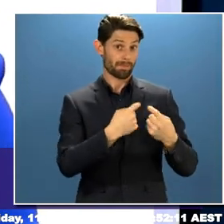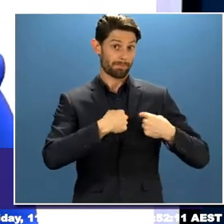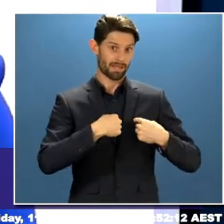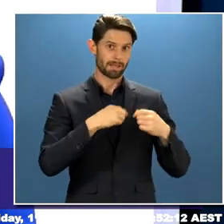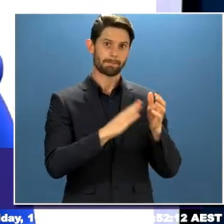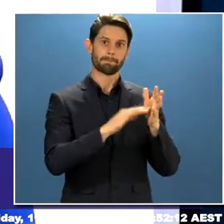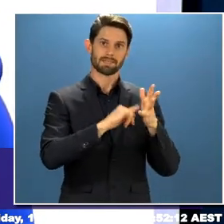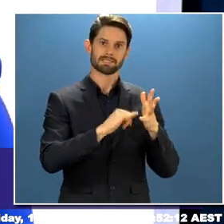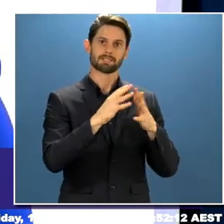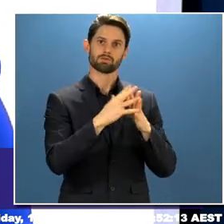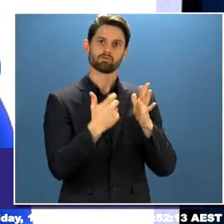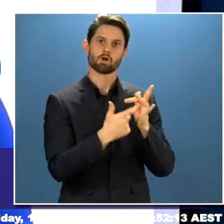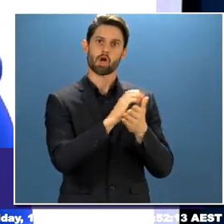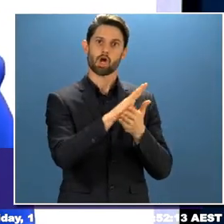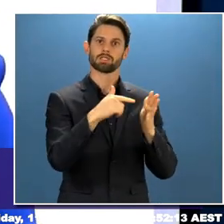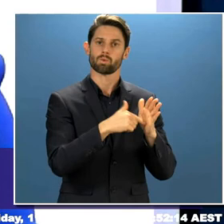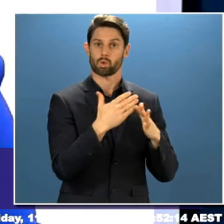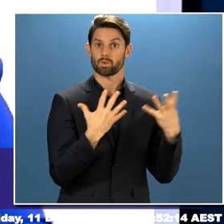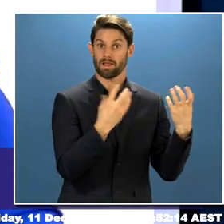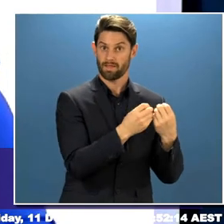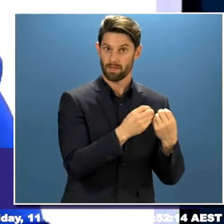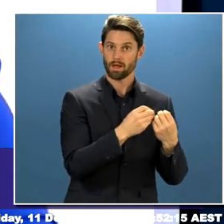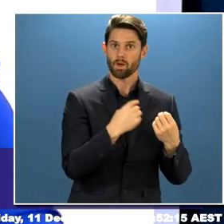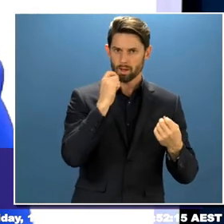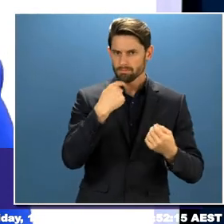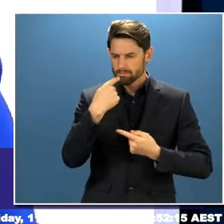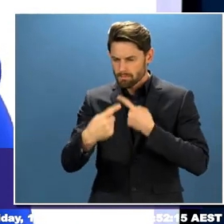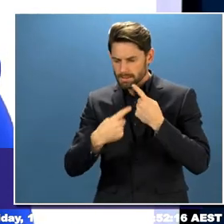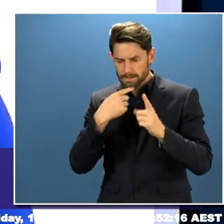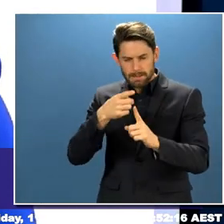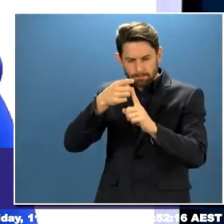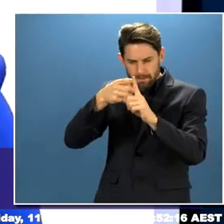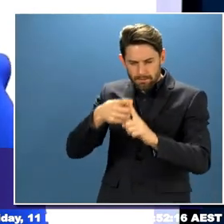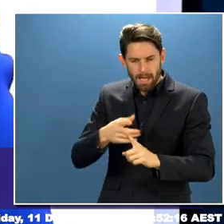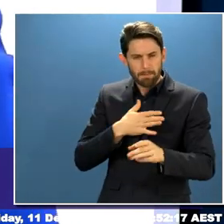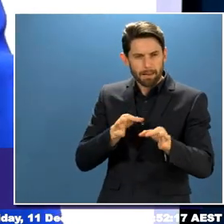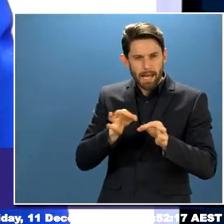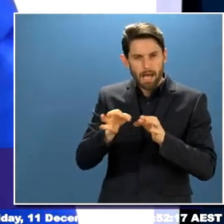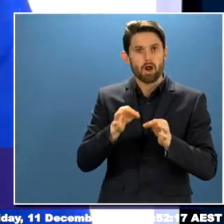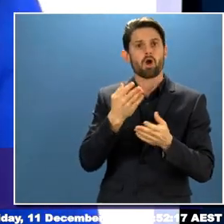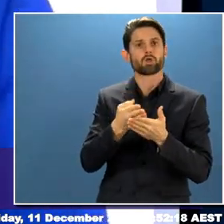outline on Tuesday morning the precise mechanics and the way in which the hearing will be presented.